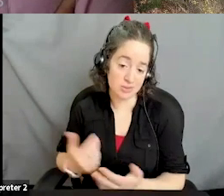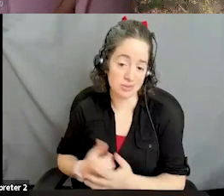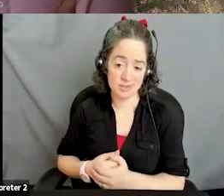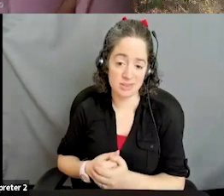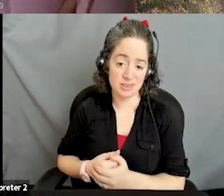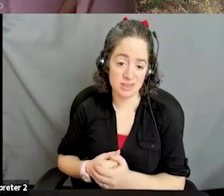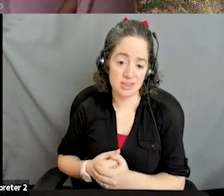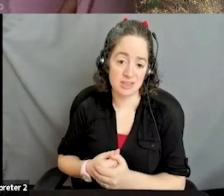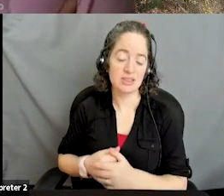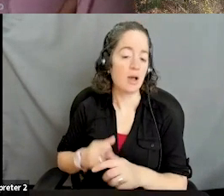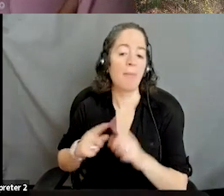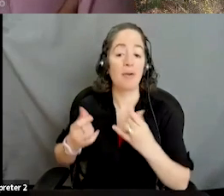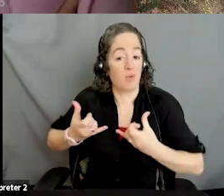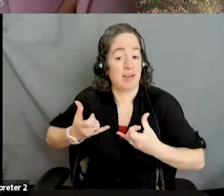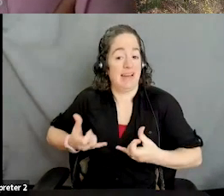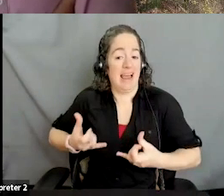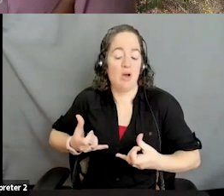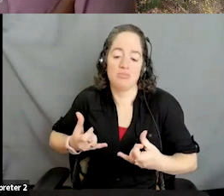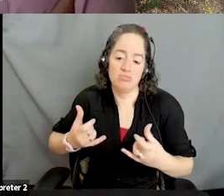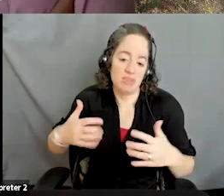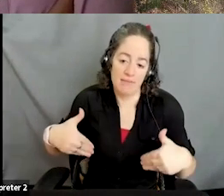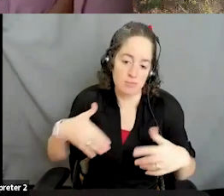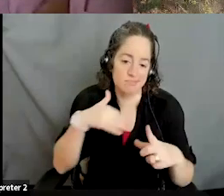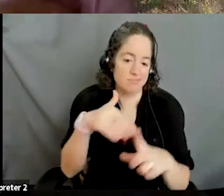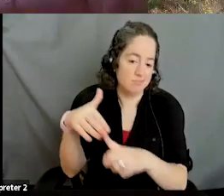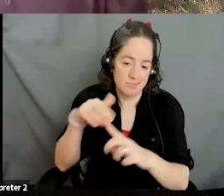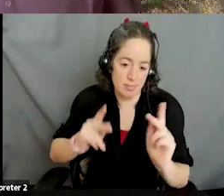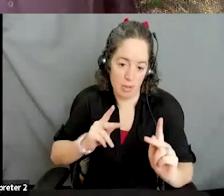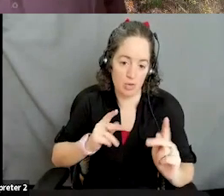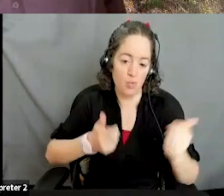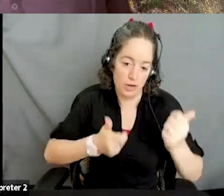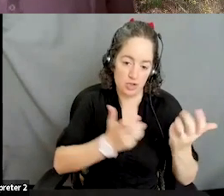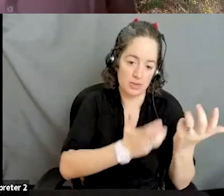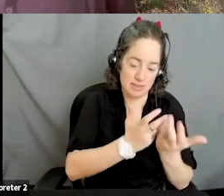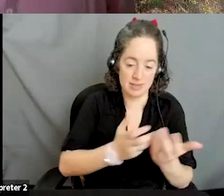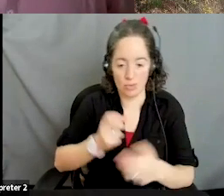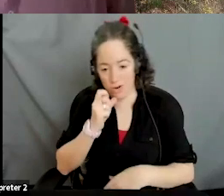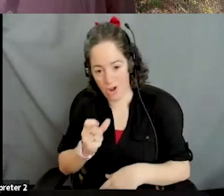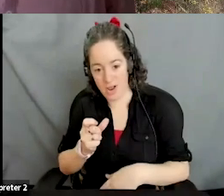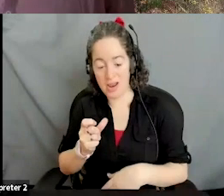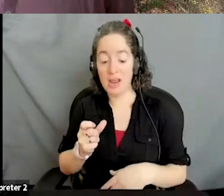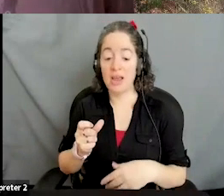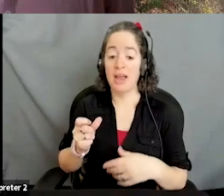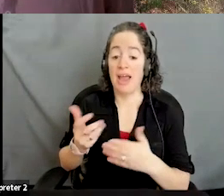We don't have anything in there right now. The three fields, to directly answer the first part of that The three fields